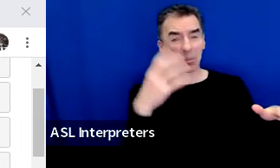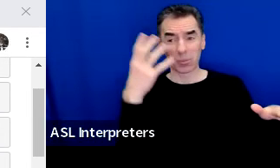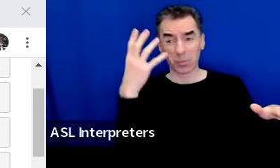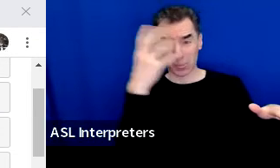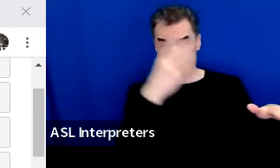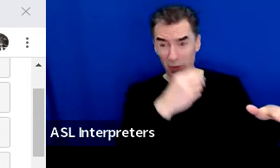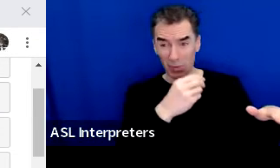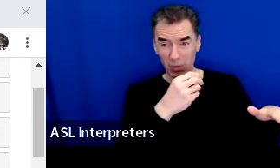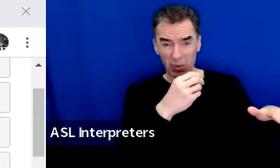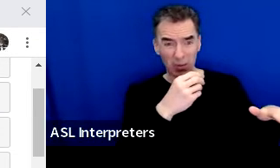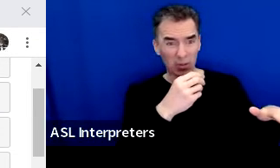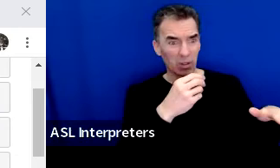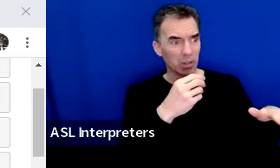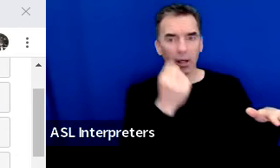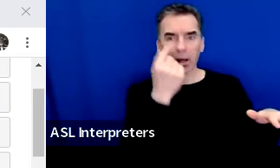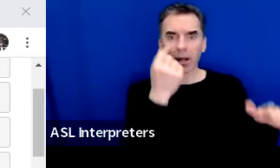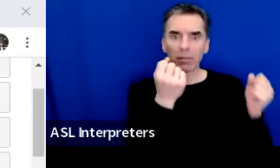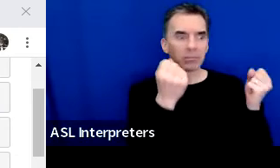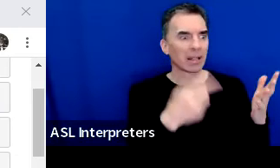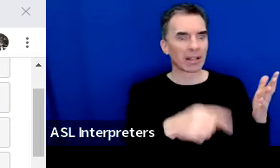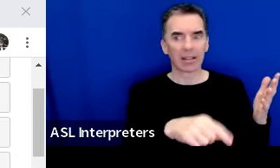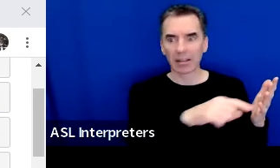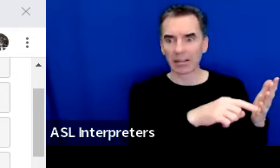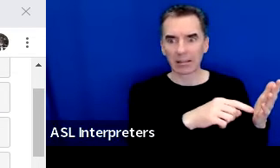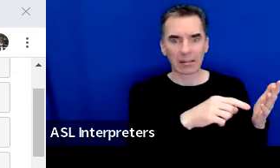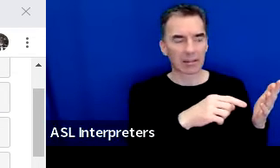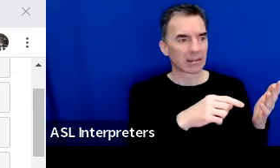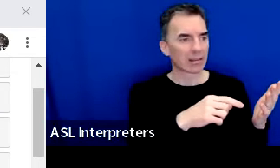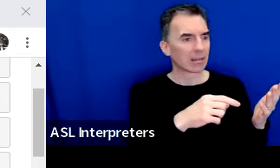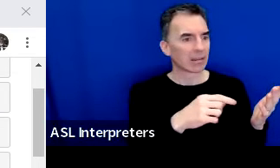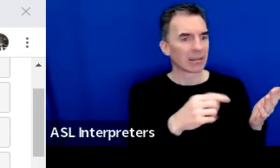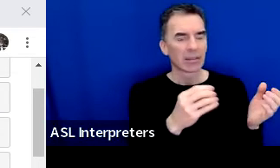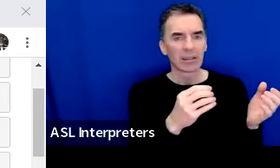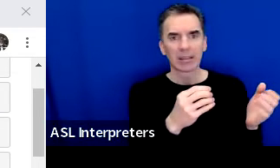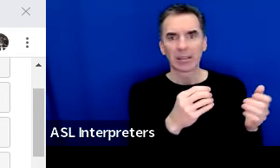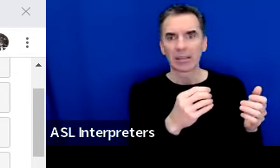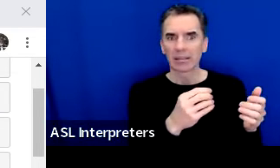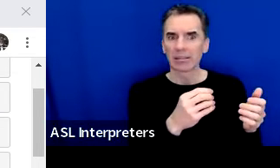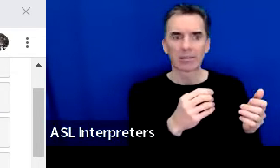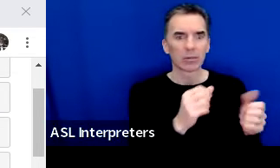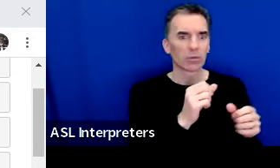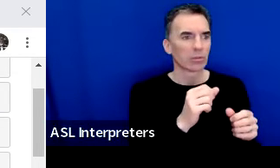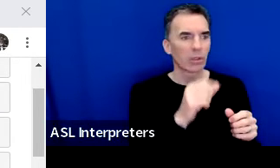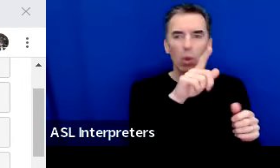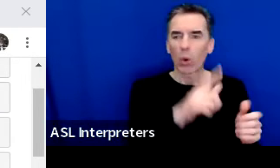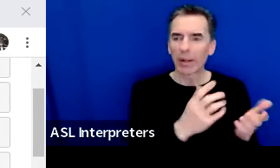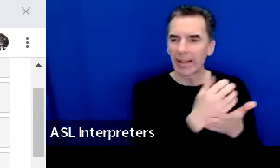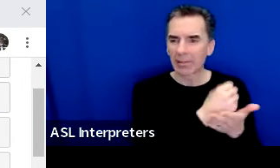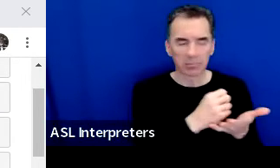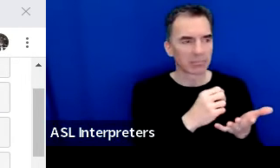but they love looking out the window because it's beautiful. So I want to make sure that everything is free and everything is free in my class.